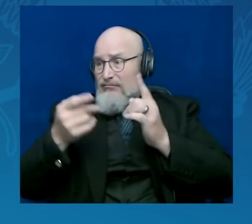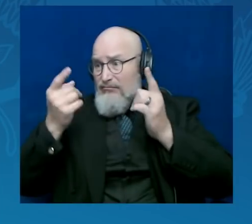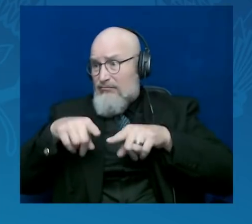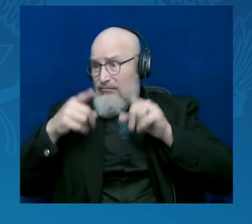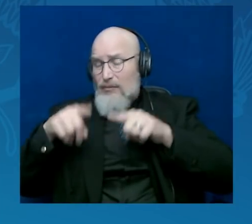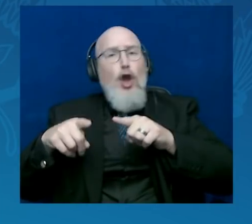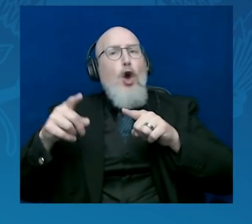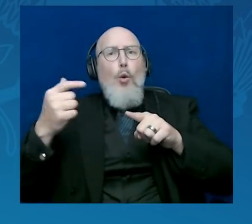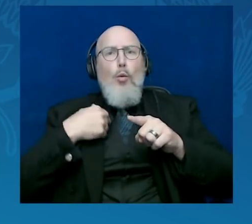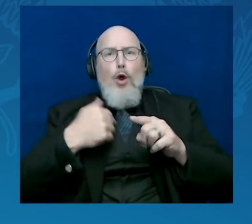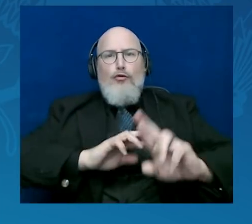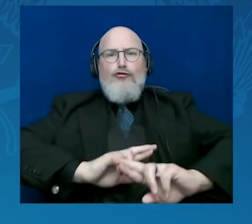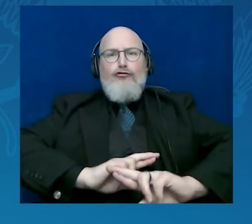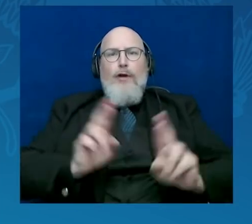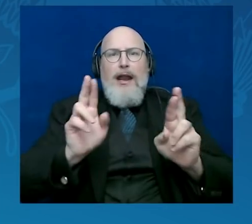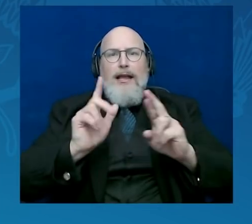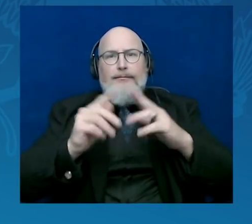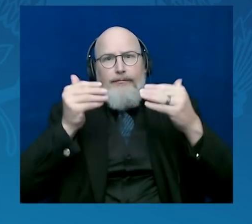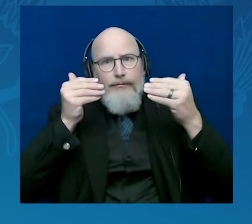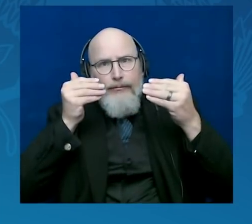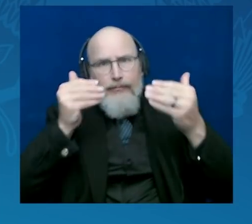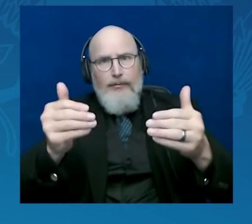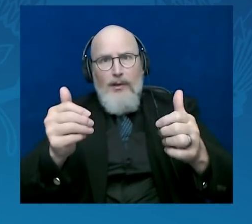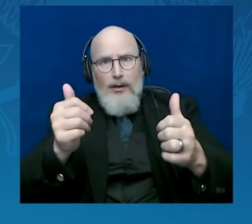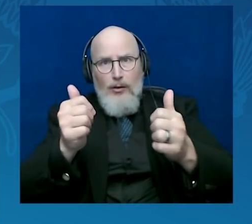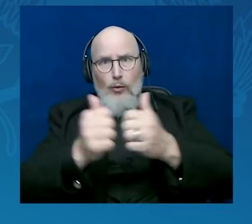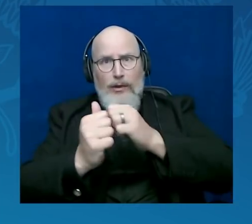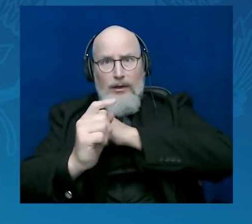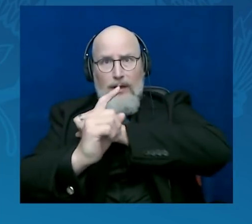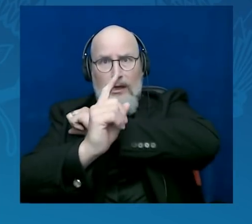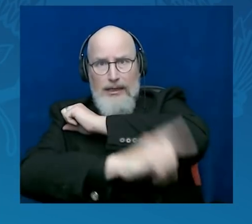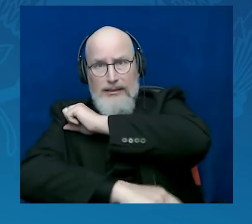We have prepared, together, economic measures